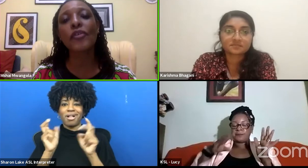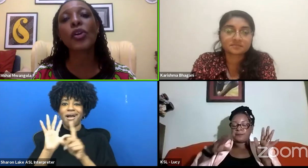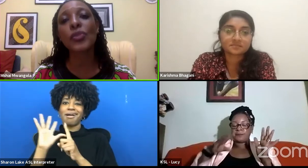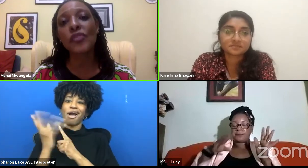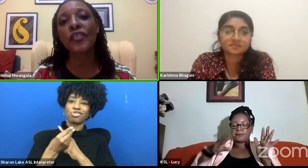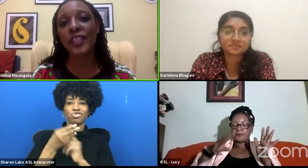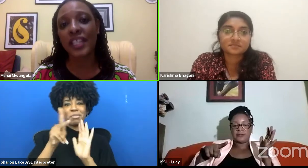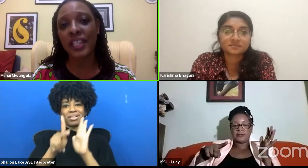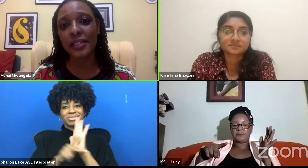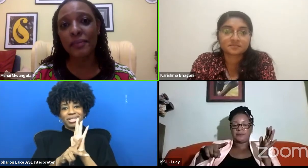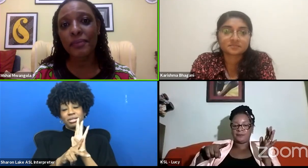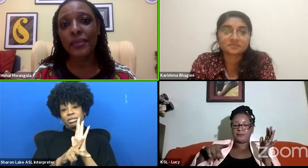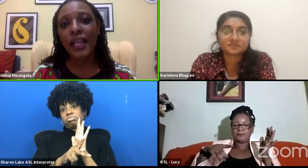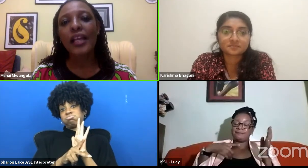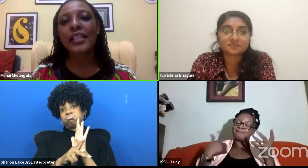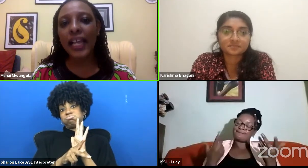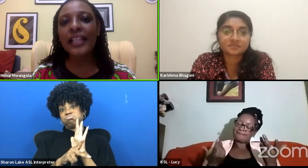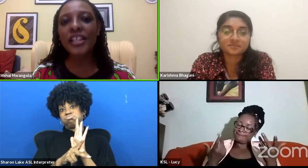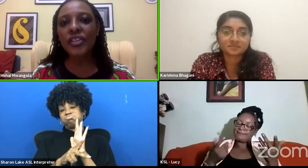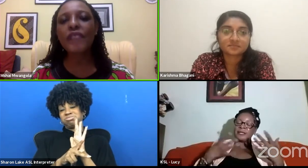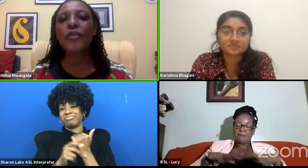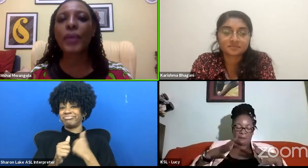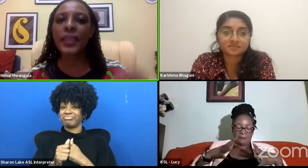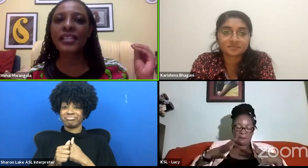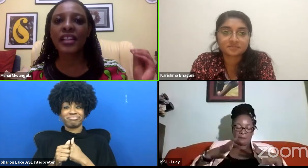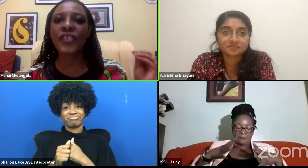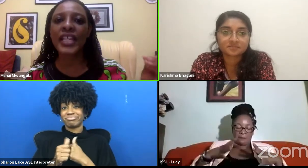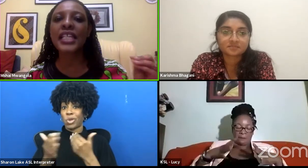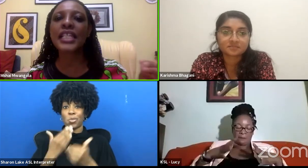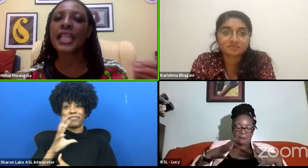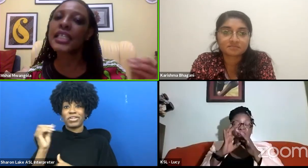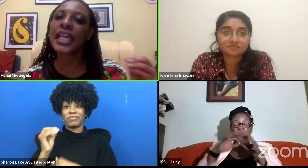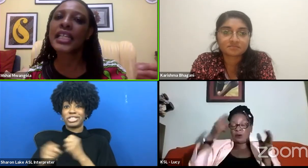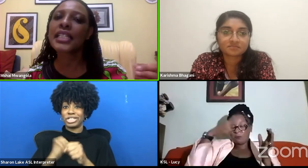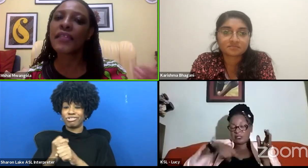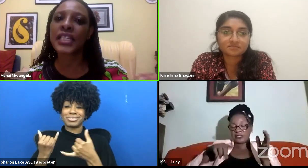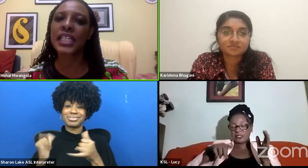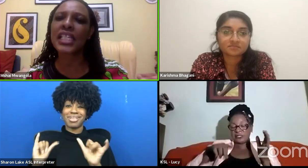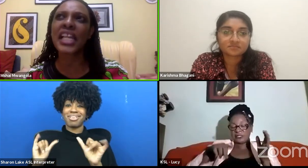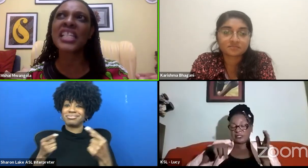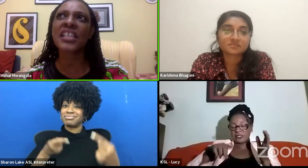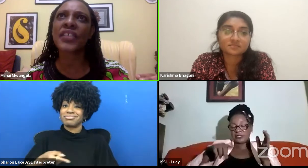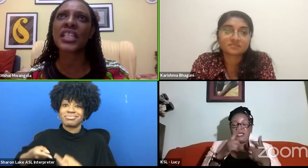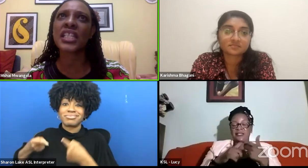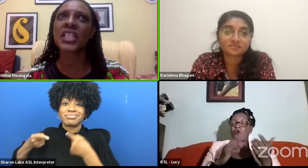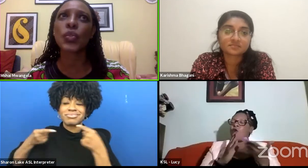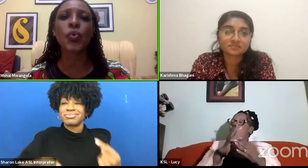for close to 50 years, like literally from when they started writing it in 1972,